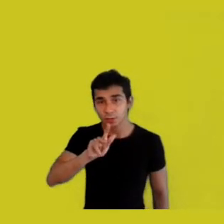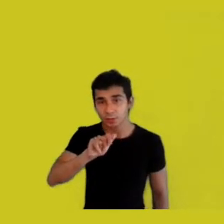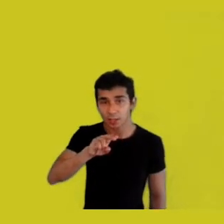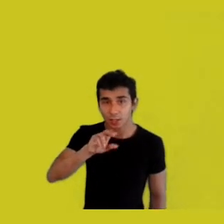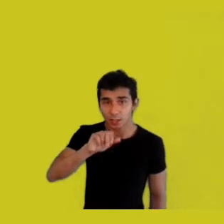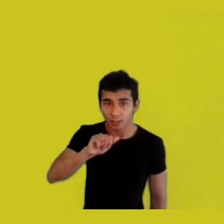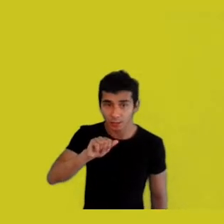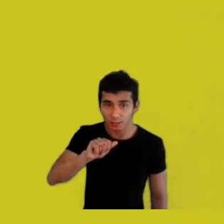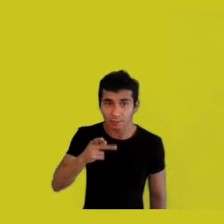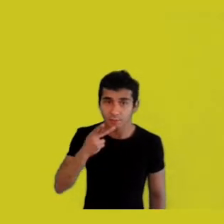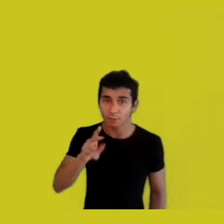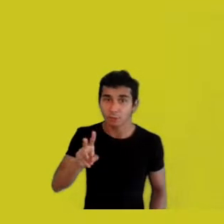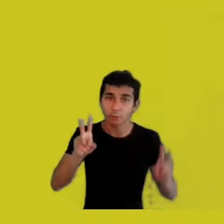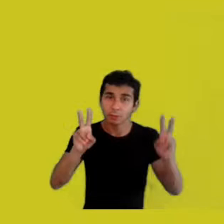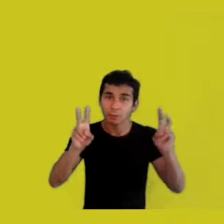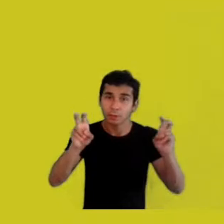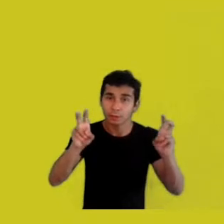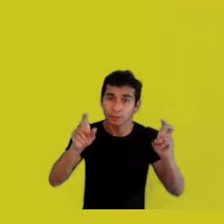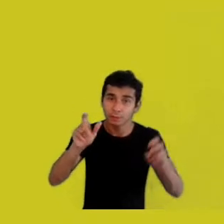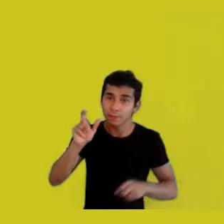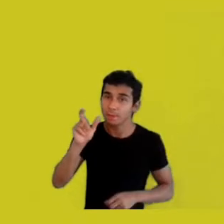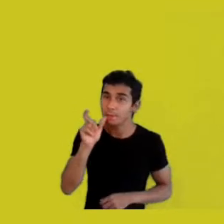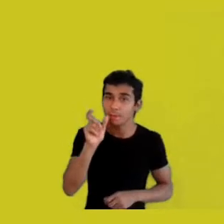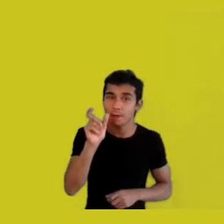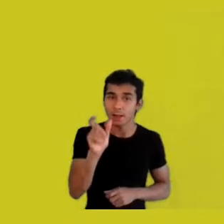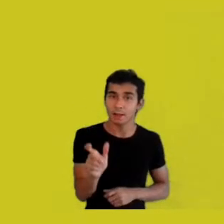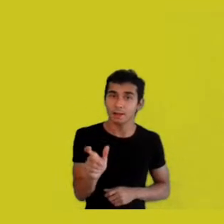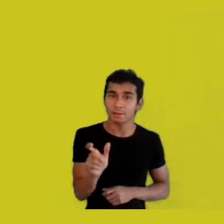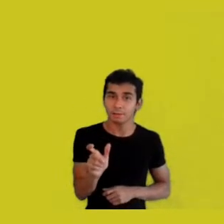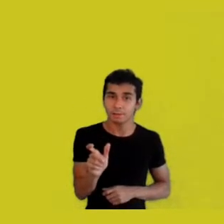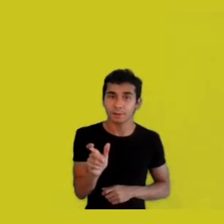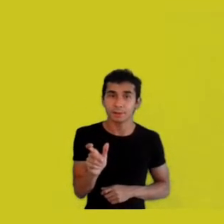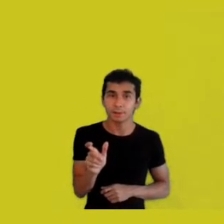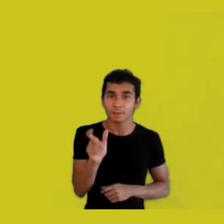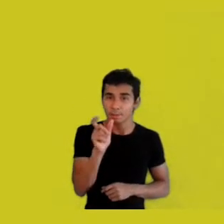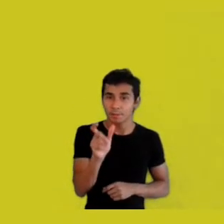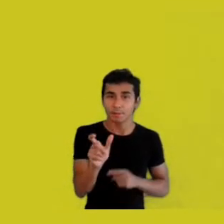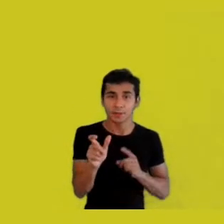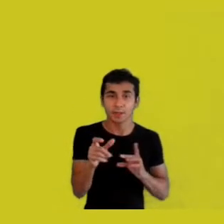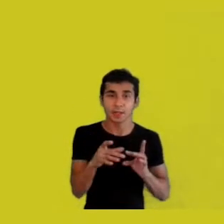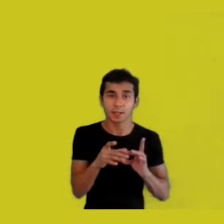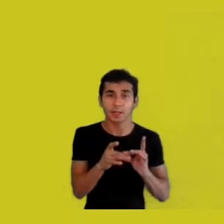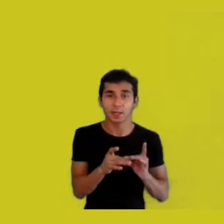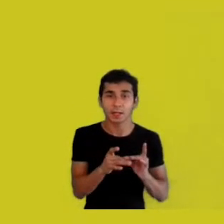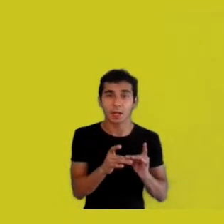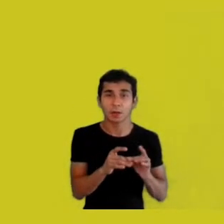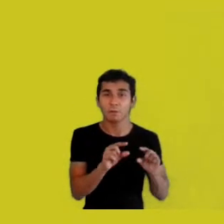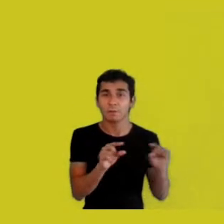a word which isn’t simply a literary genre, but a word that acts on the world,